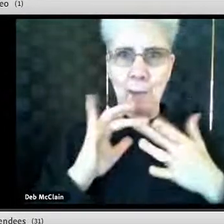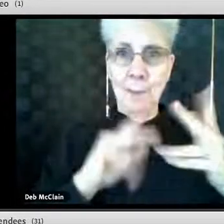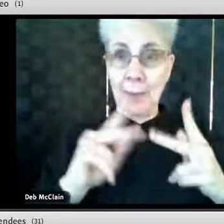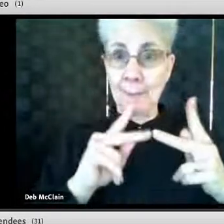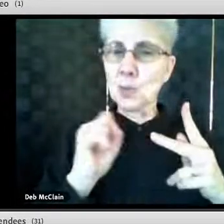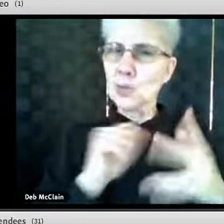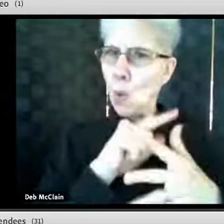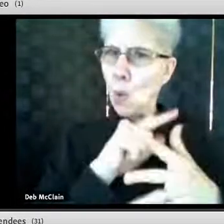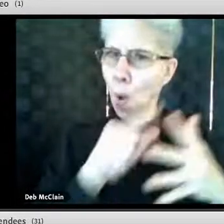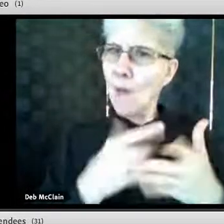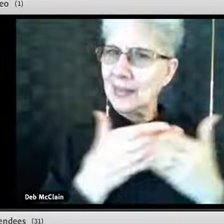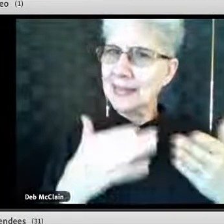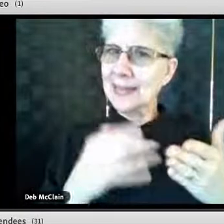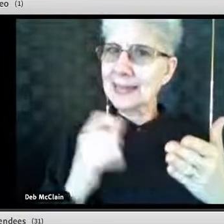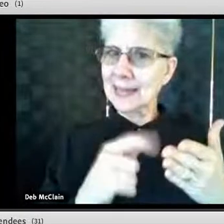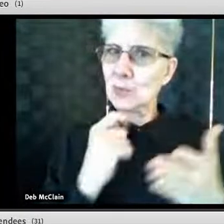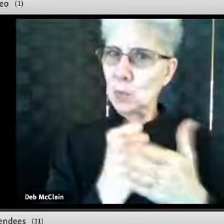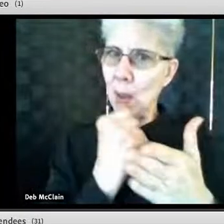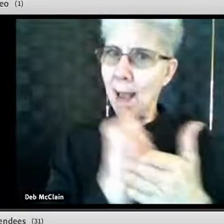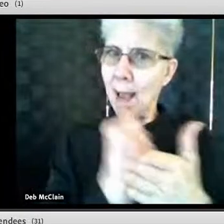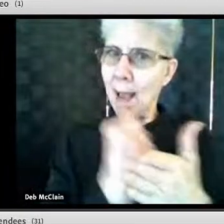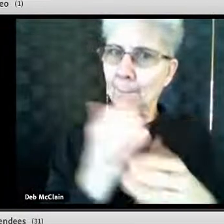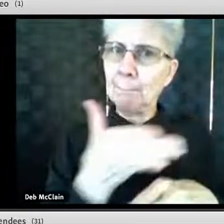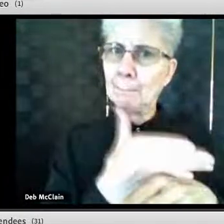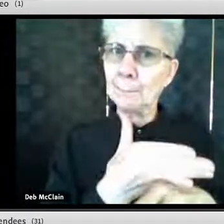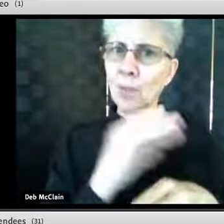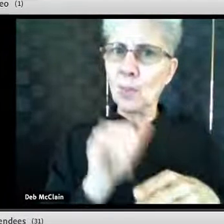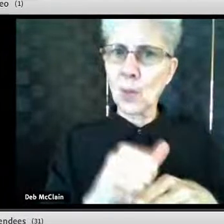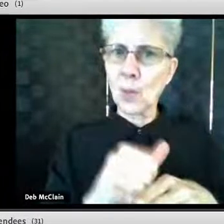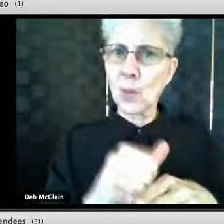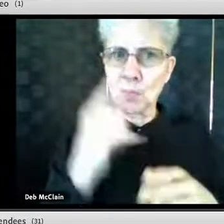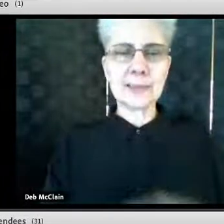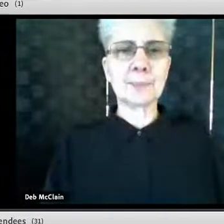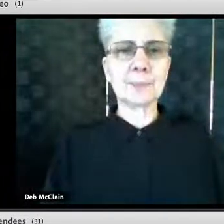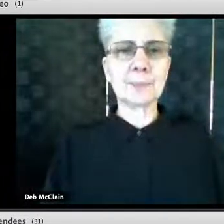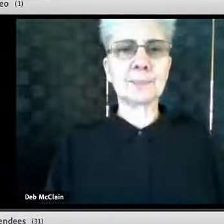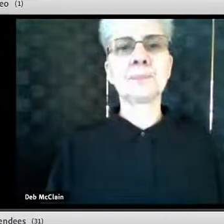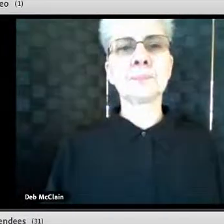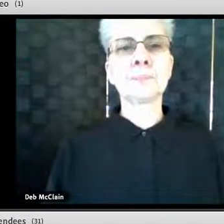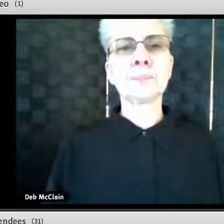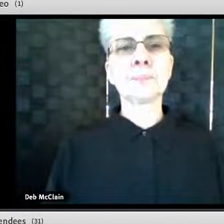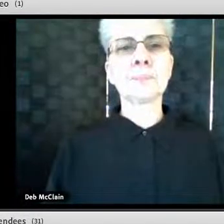and to connect, so all of this stuff needs to kind of go back to those main thoughts.